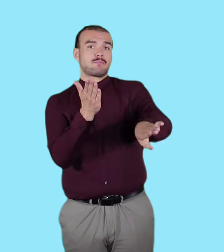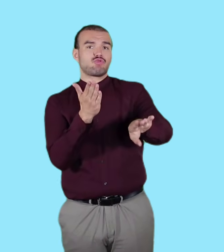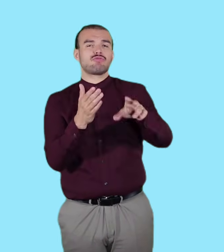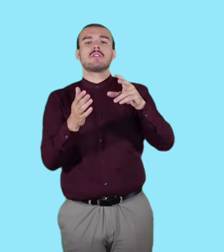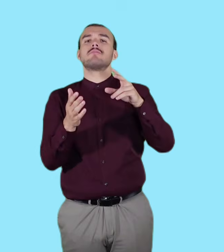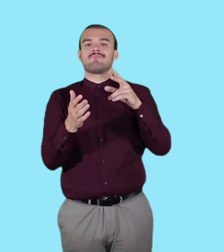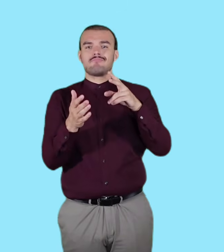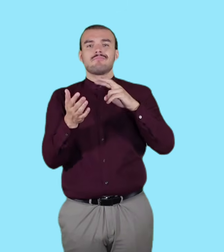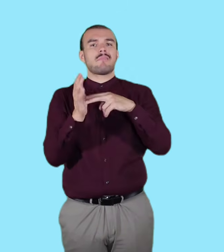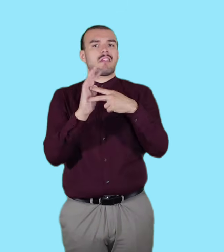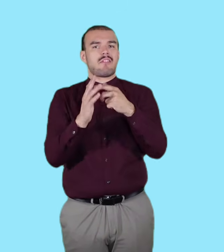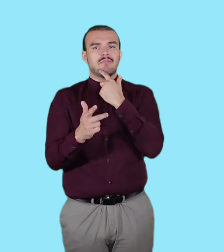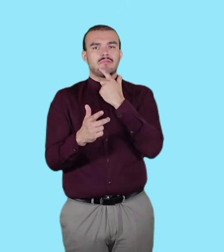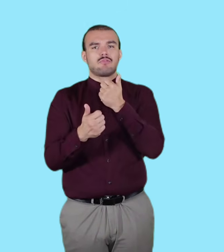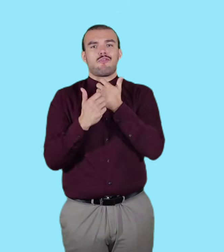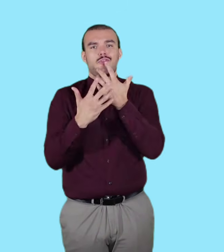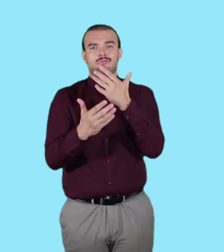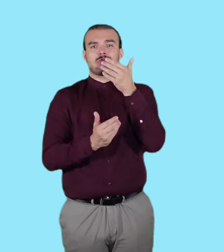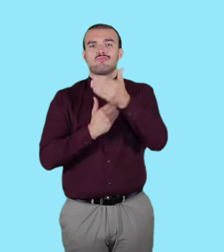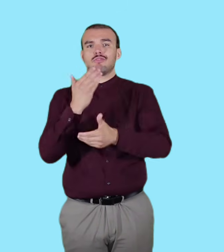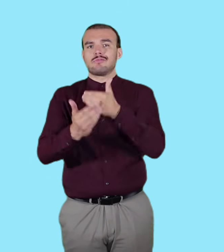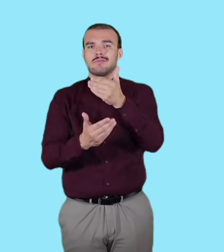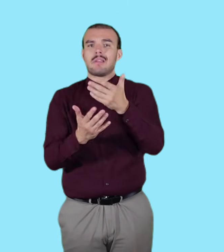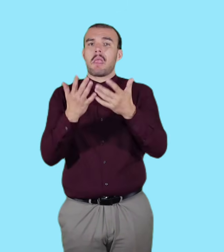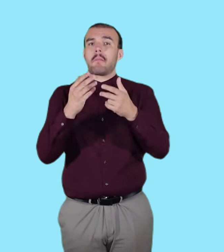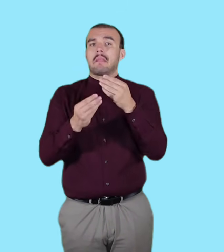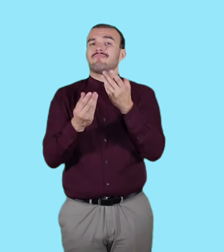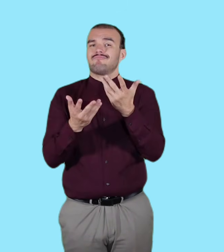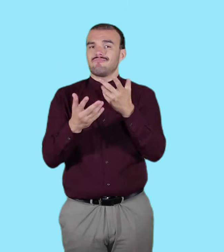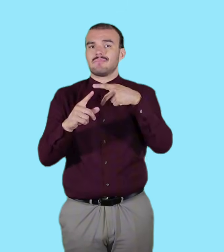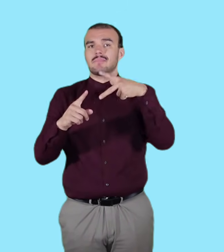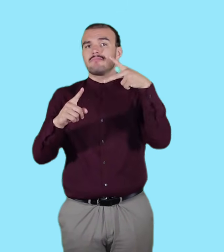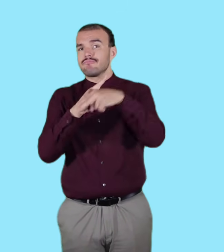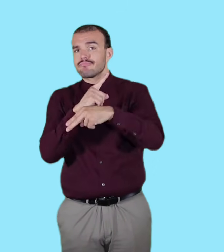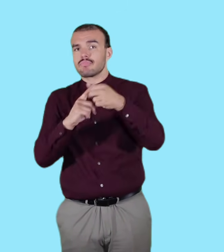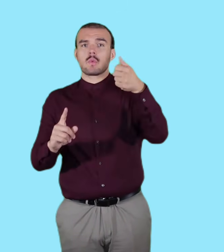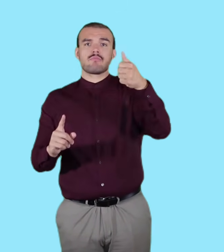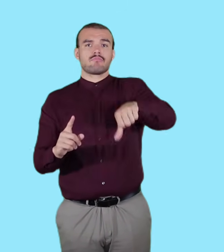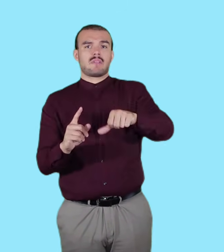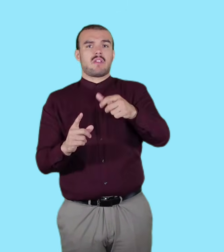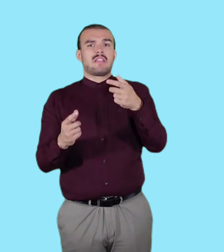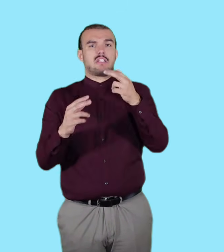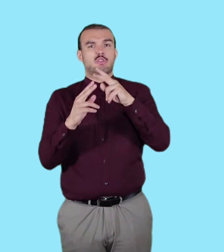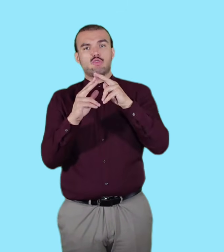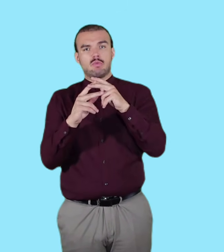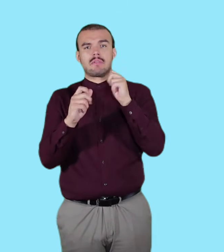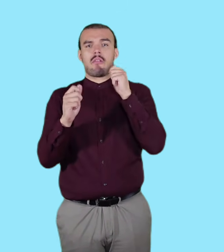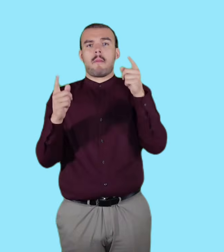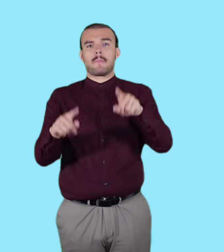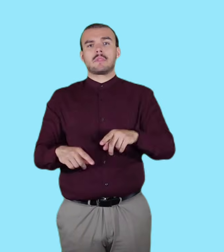it can initiate a process that may lead to denial or termination of coverage.